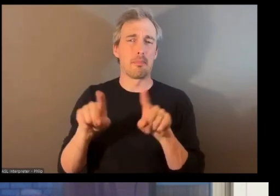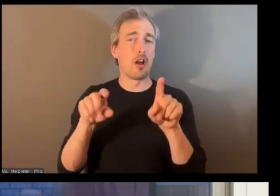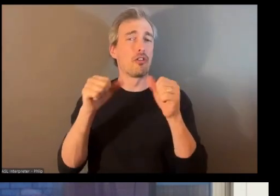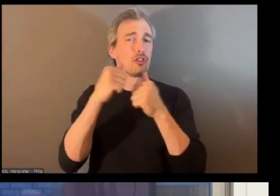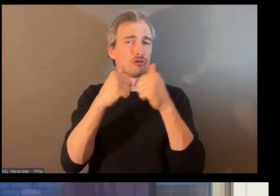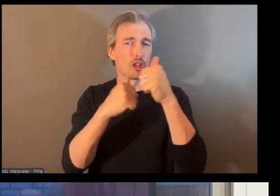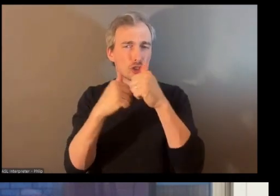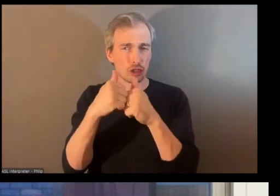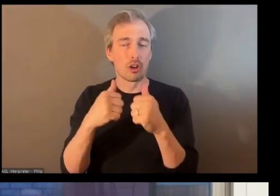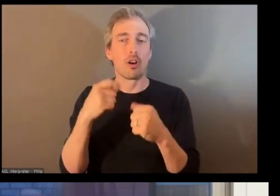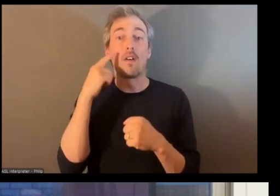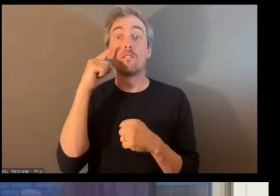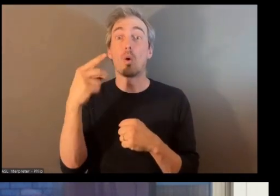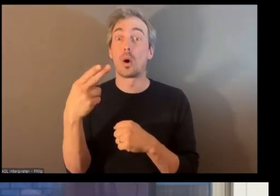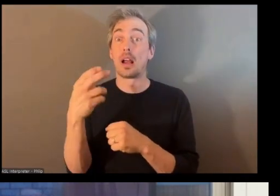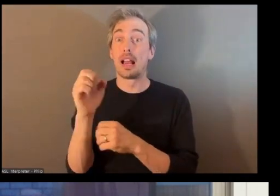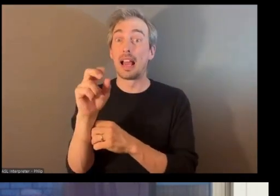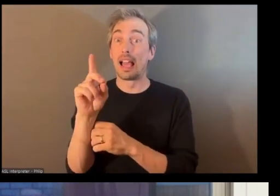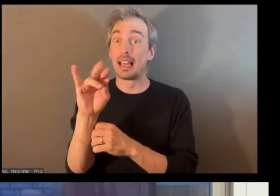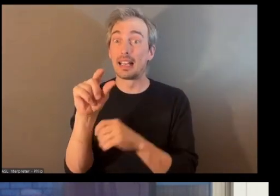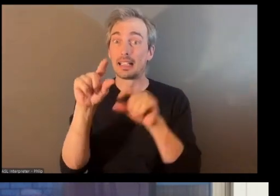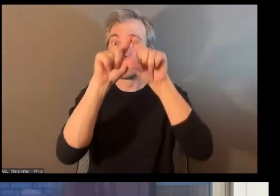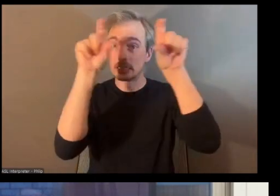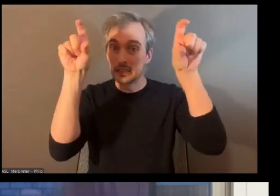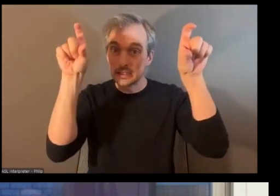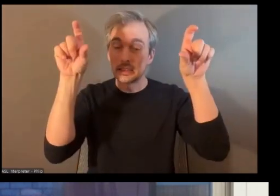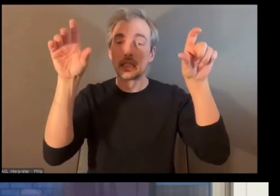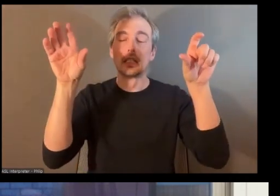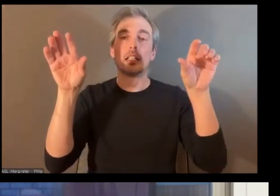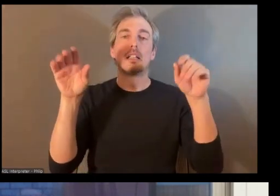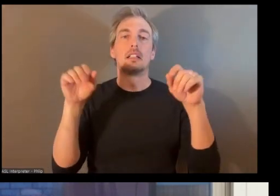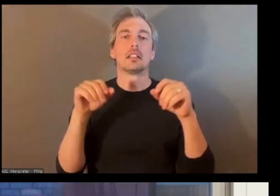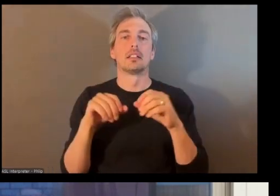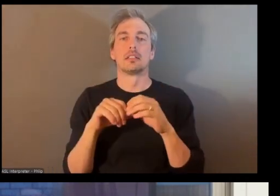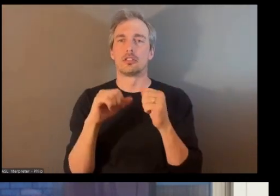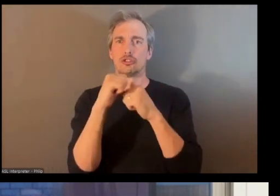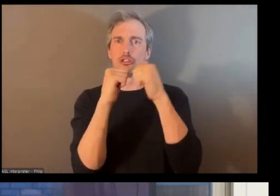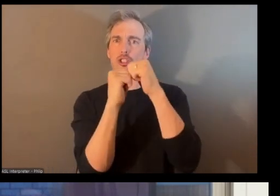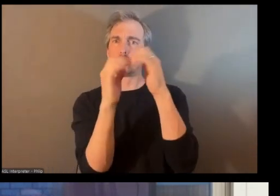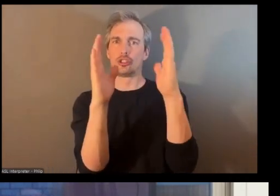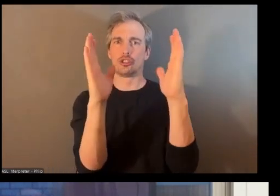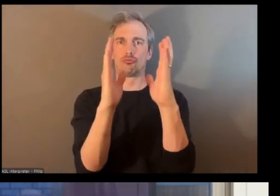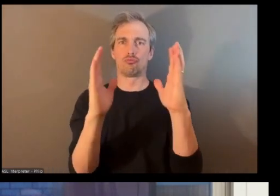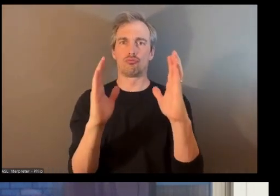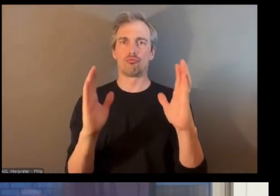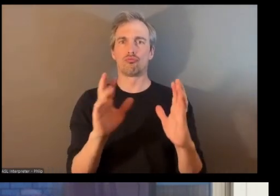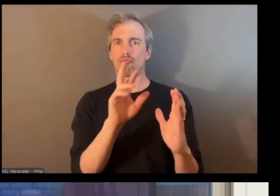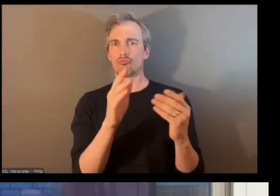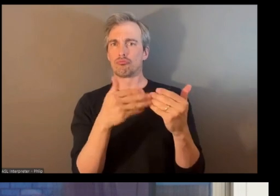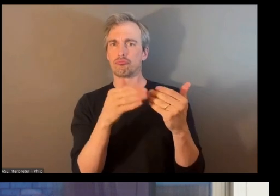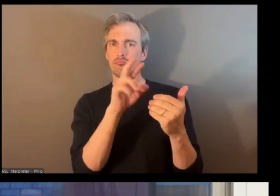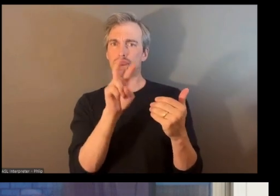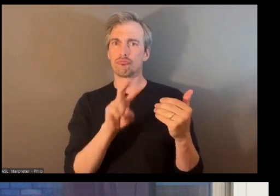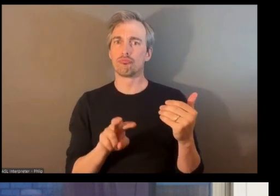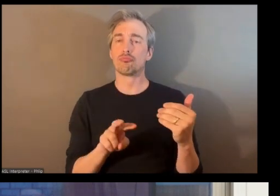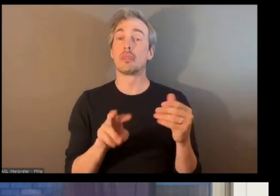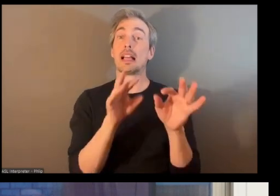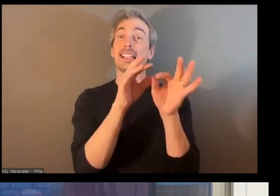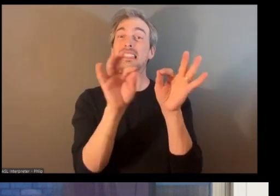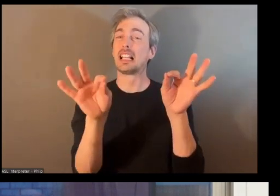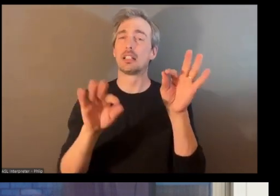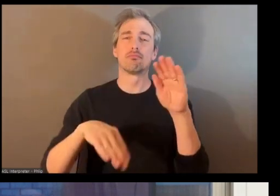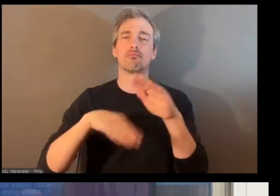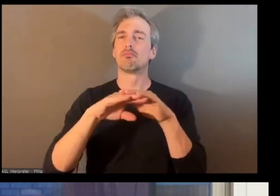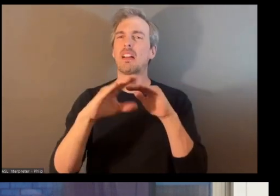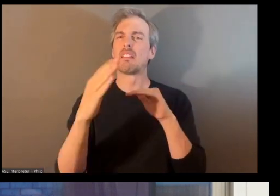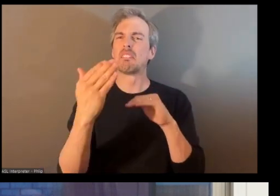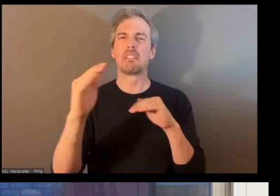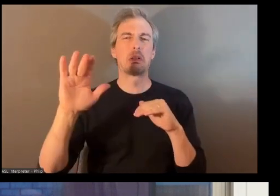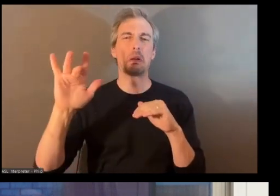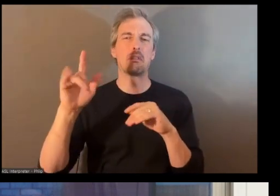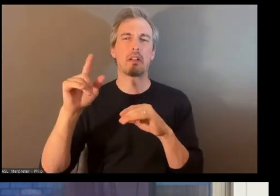We want to aim for 15 to 25 words per sentence and 45-74 characters